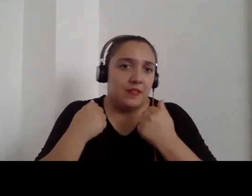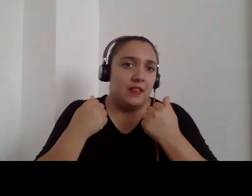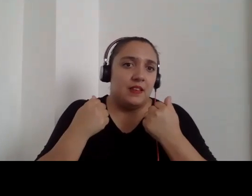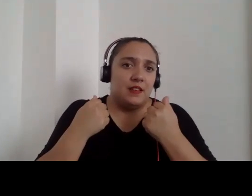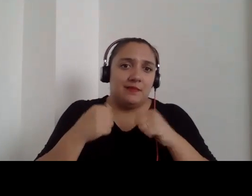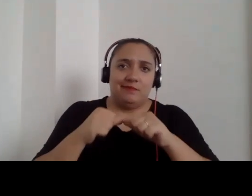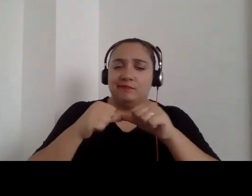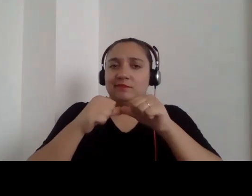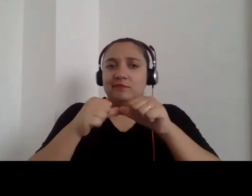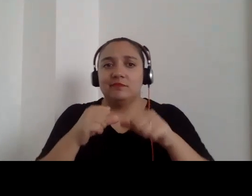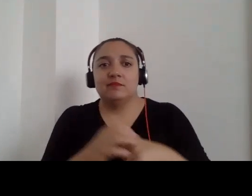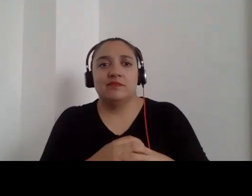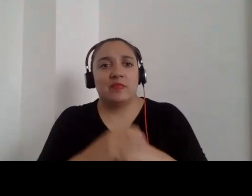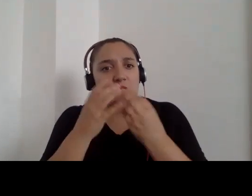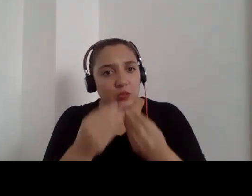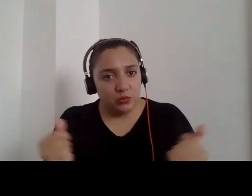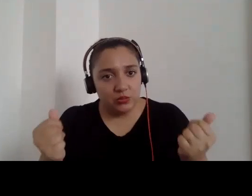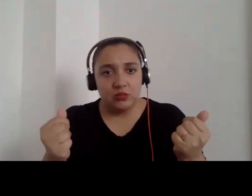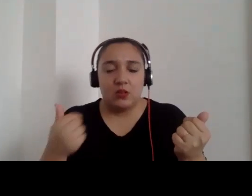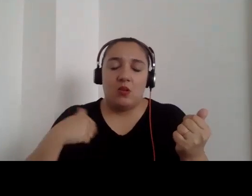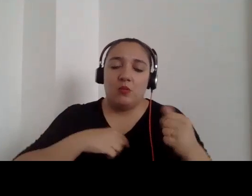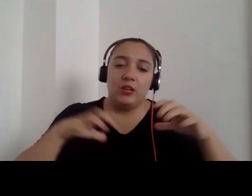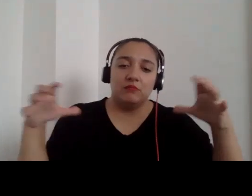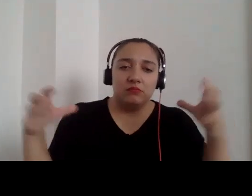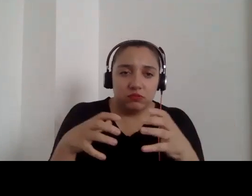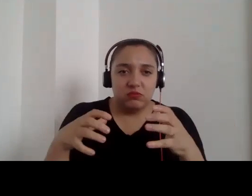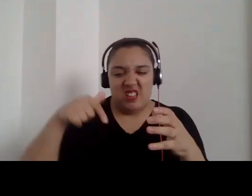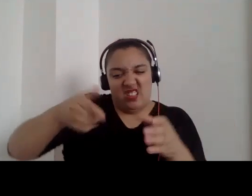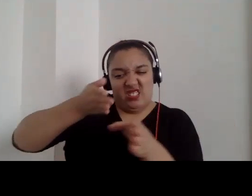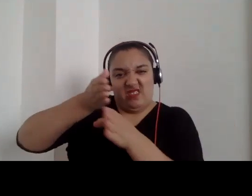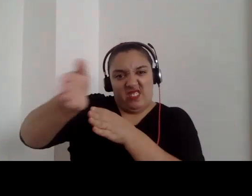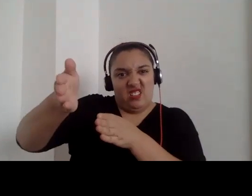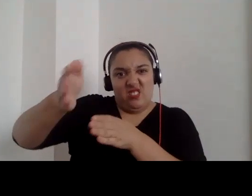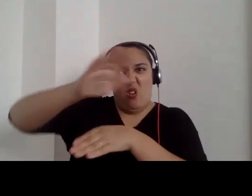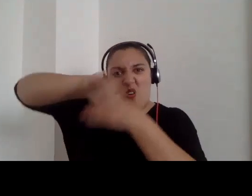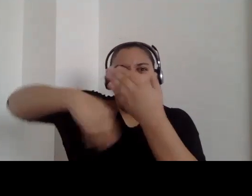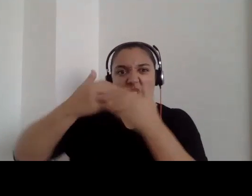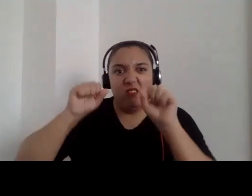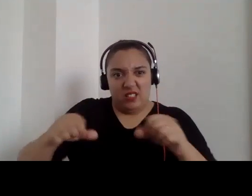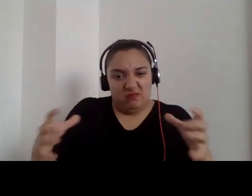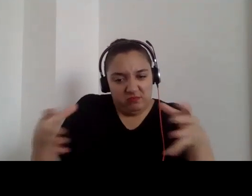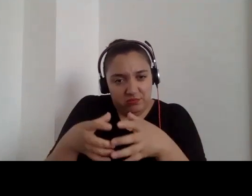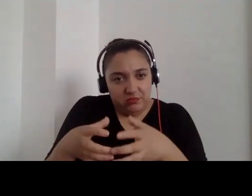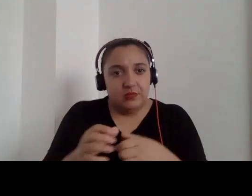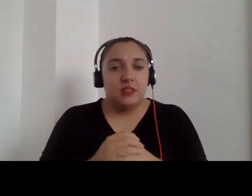just us coming together as a field. And so in terms of how we pause for COVID, for many